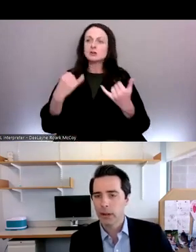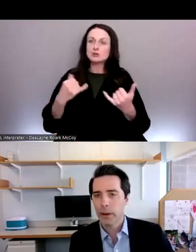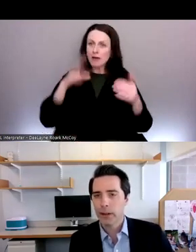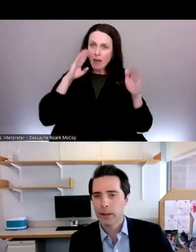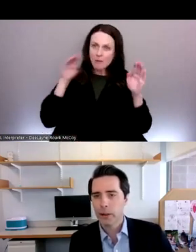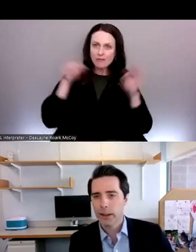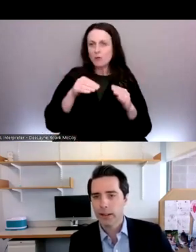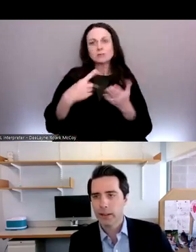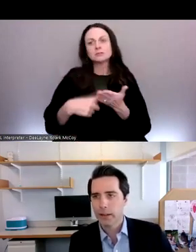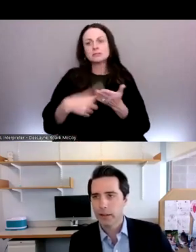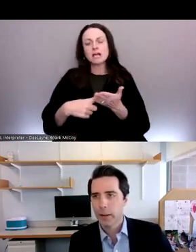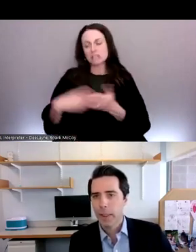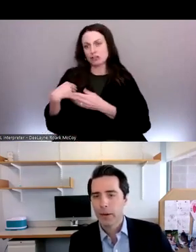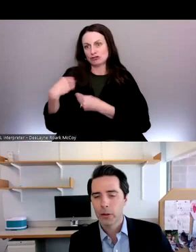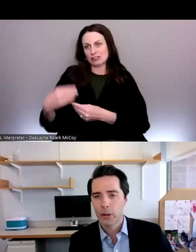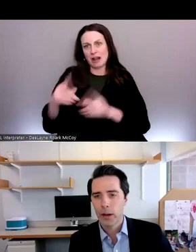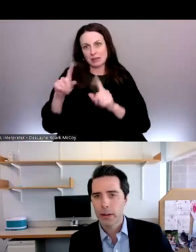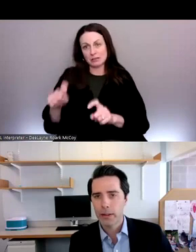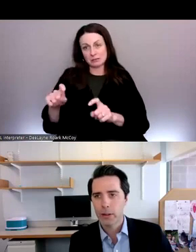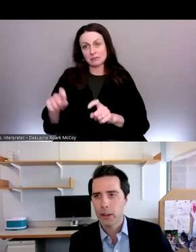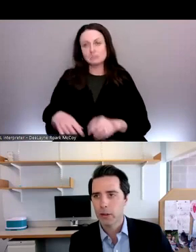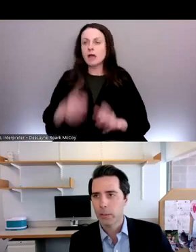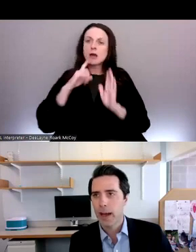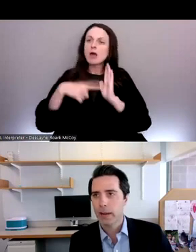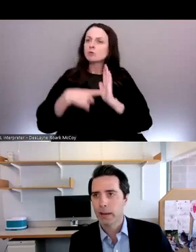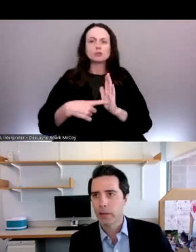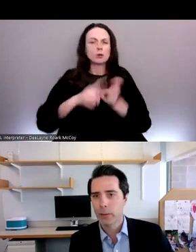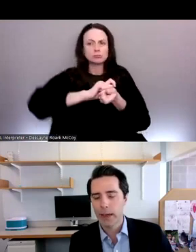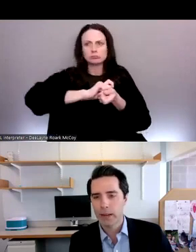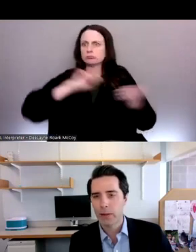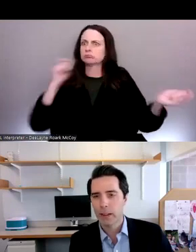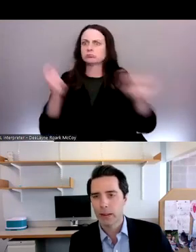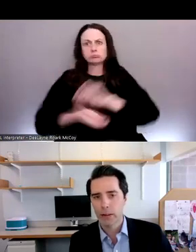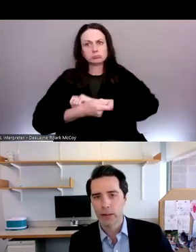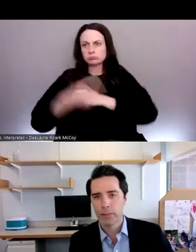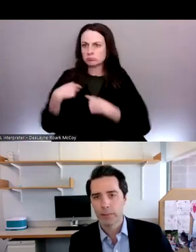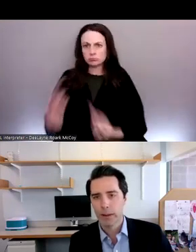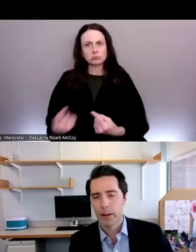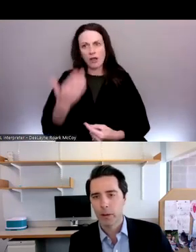to talk about is genetic testing and I'll show you how this has changed